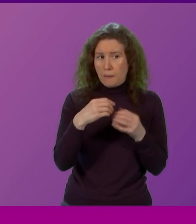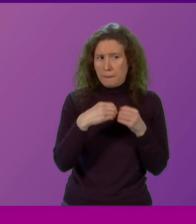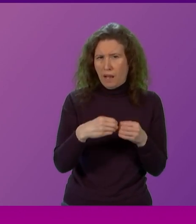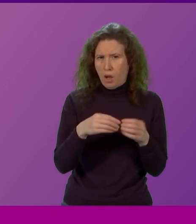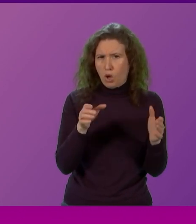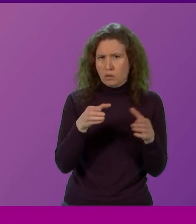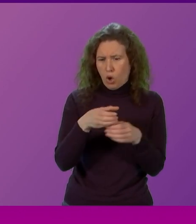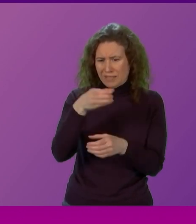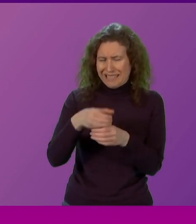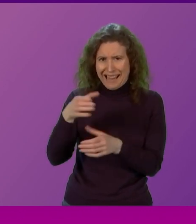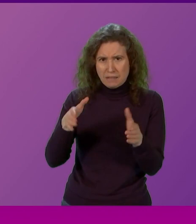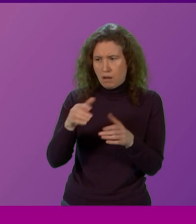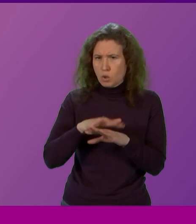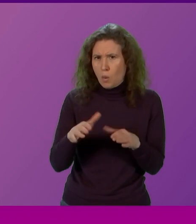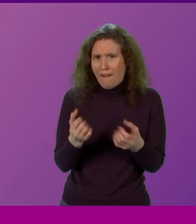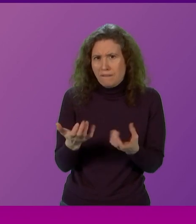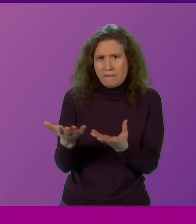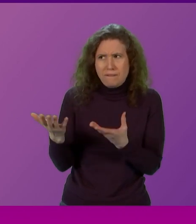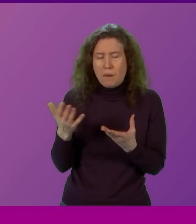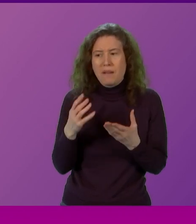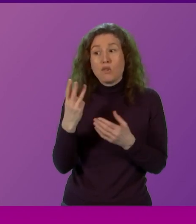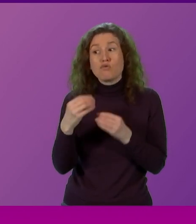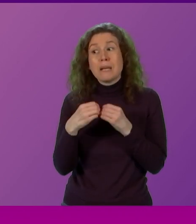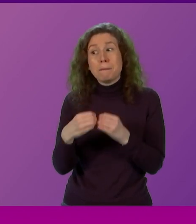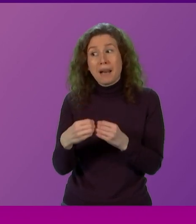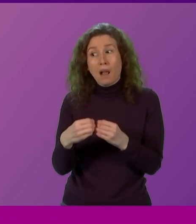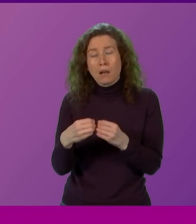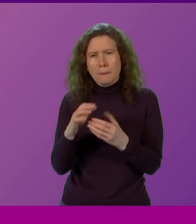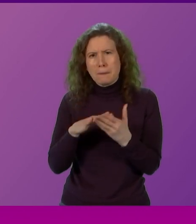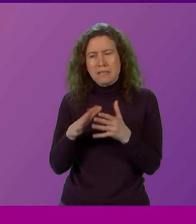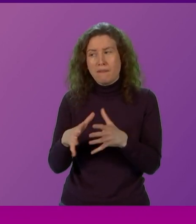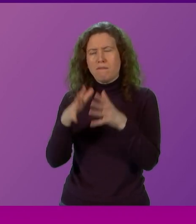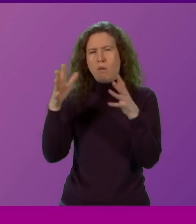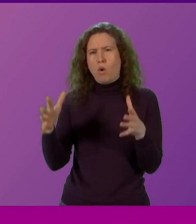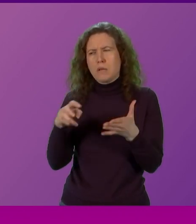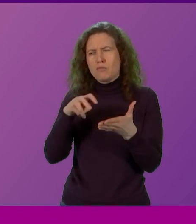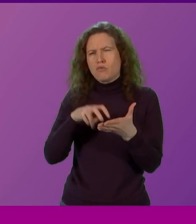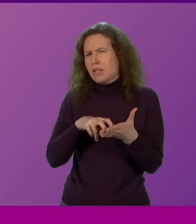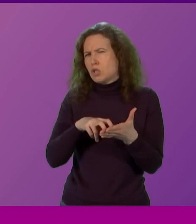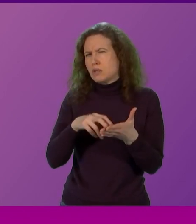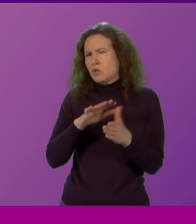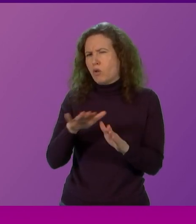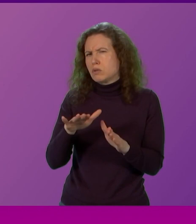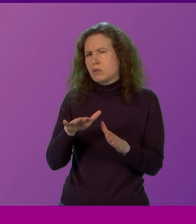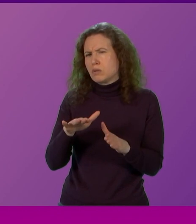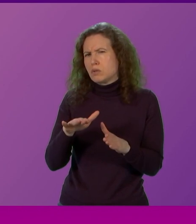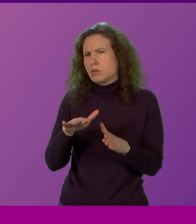If the 3 billion figure is correct, the volume registered would not be even close to 95 per